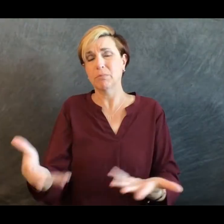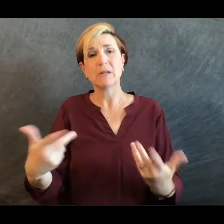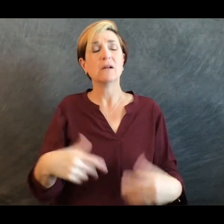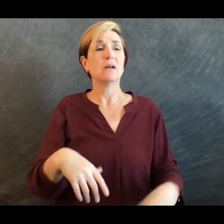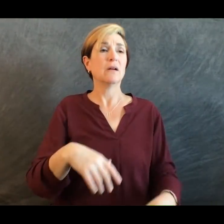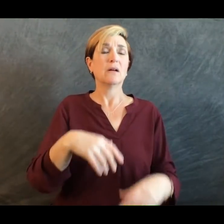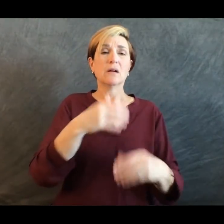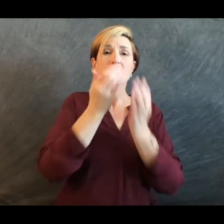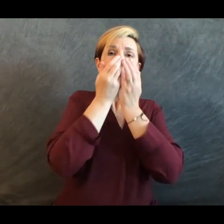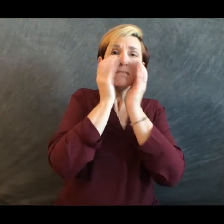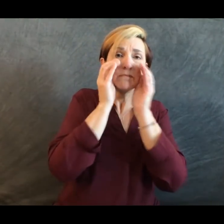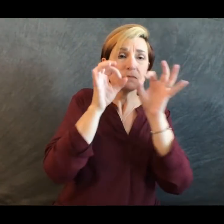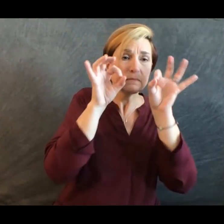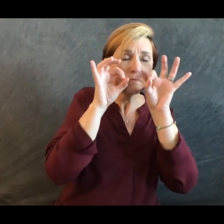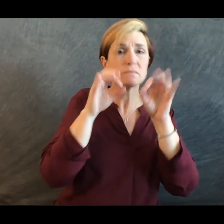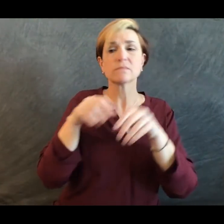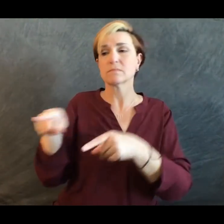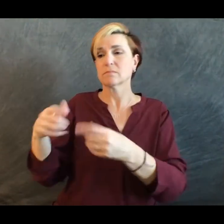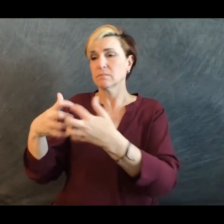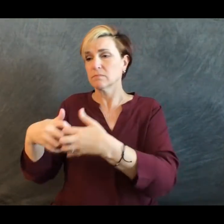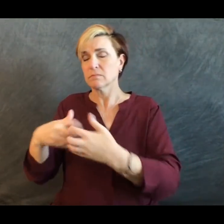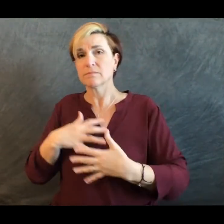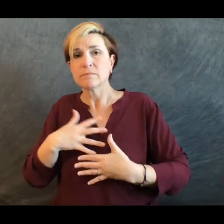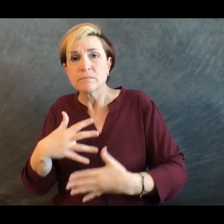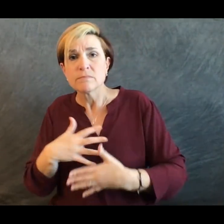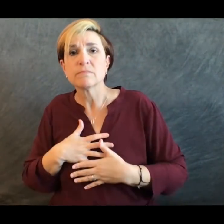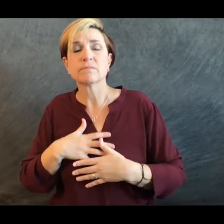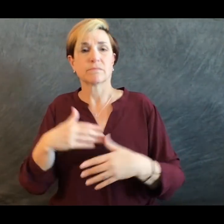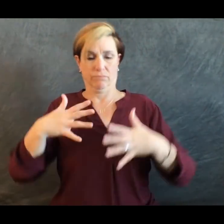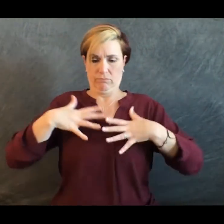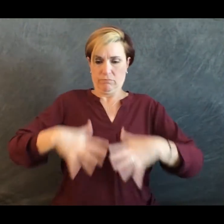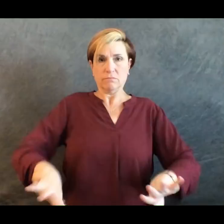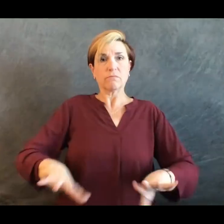plane loads coming in but we're not getting any calls from governor's at